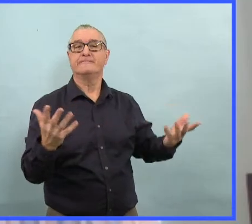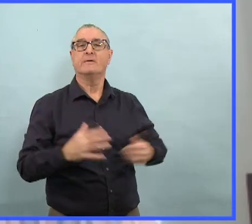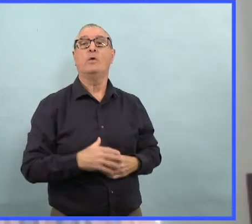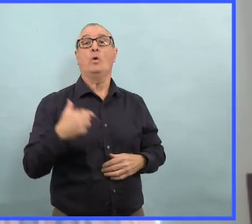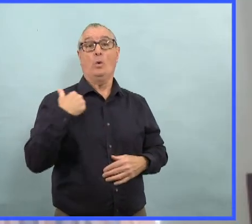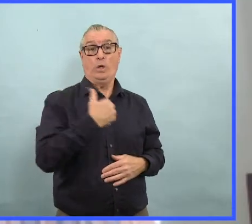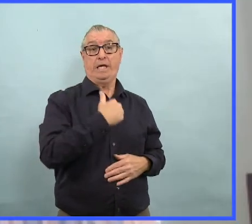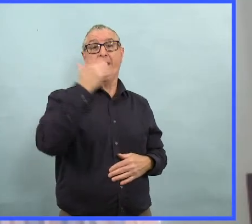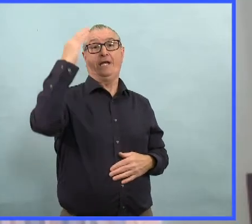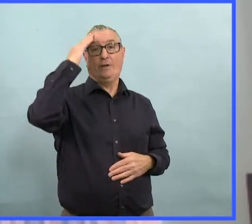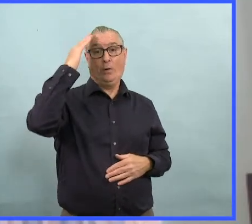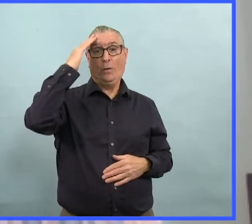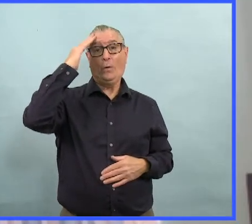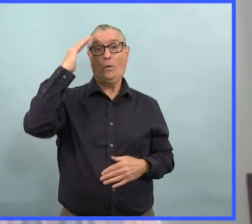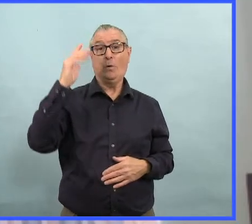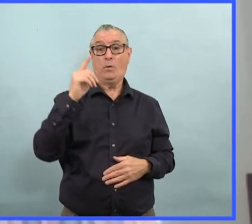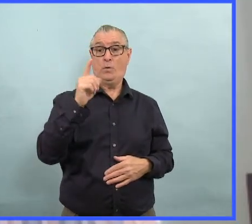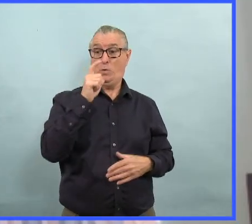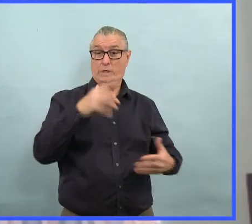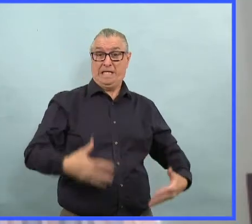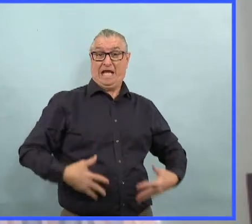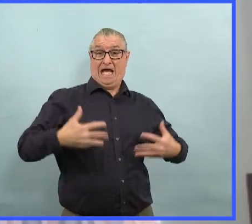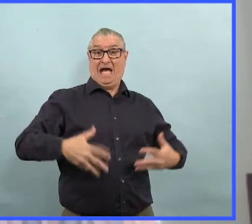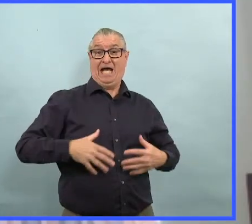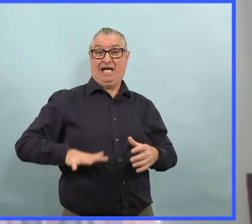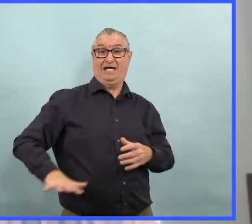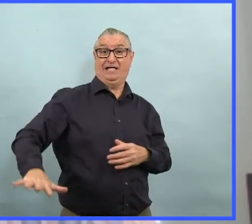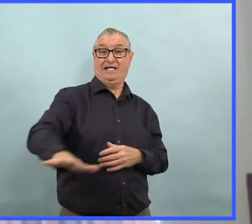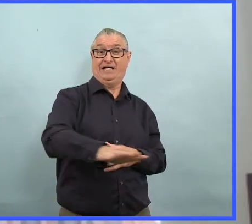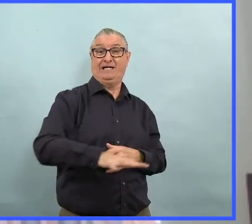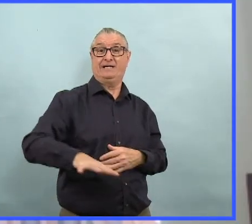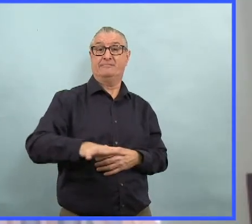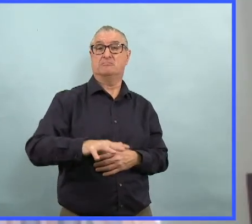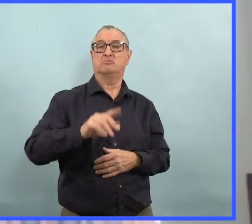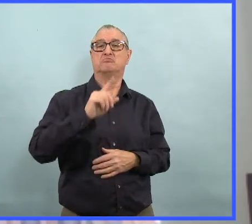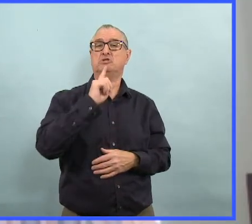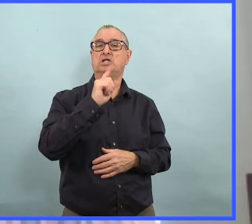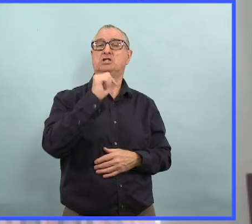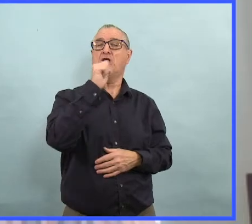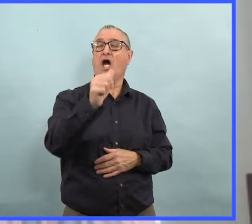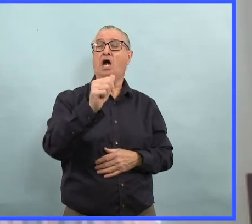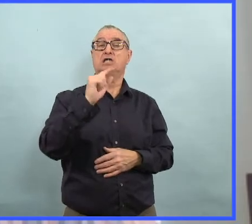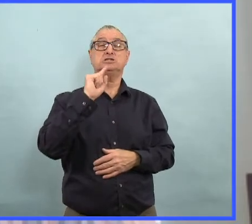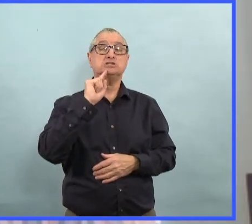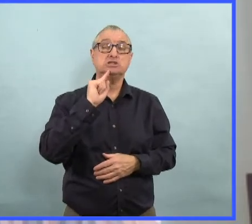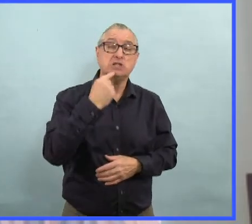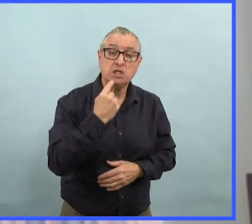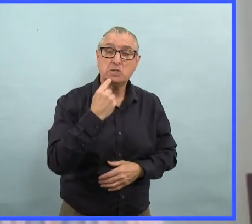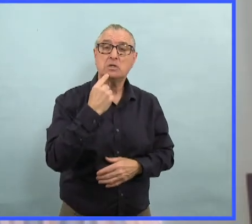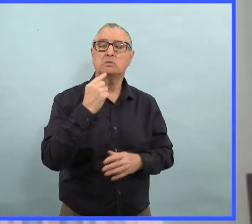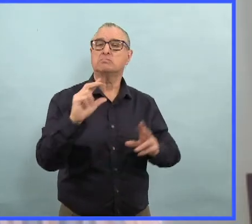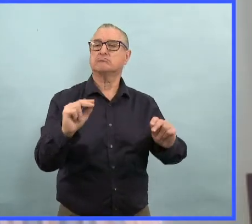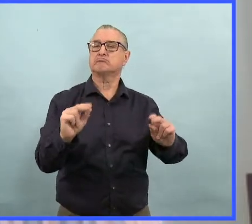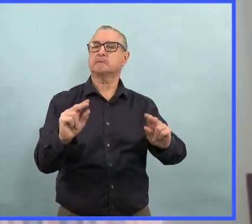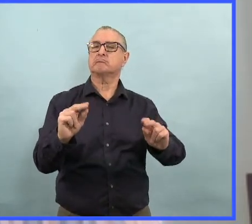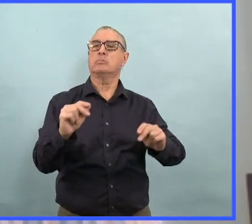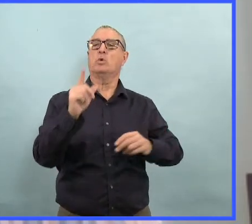always been significantly less than than older manitobans and that includes things